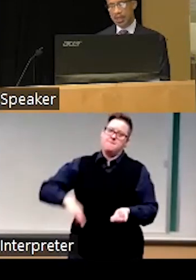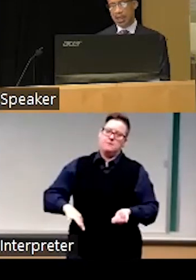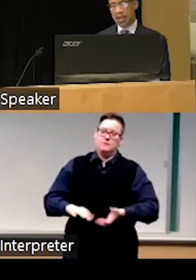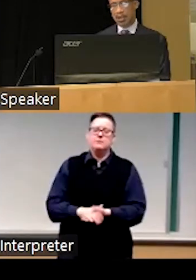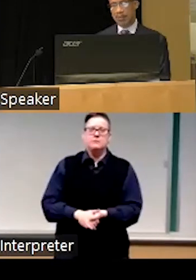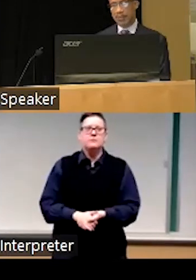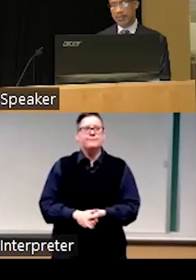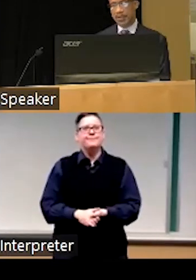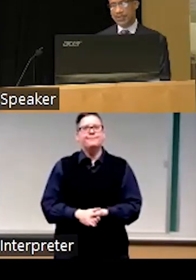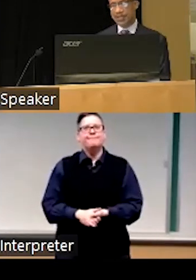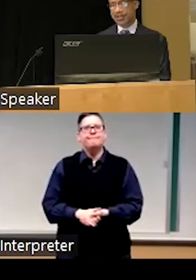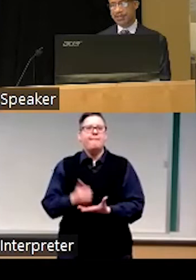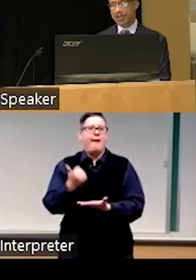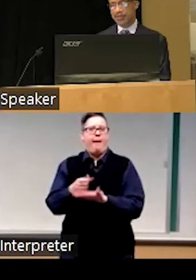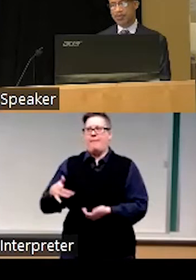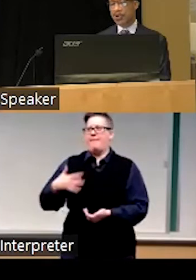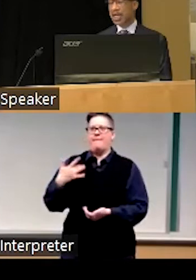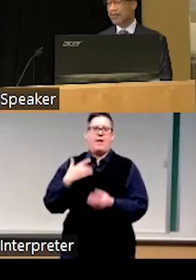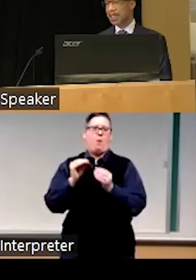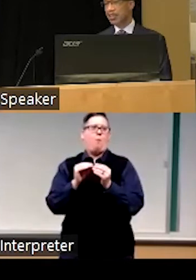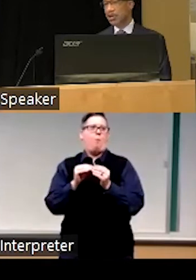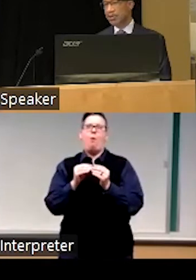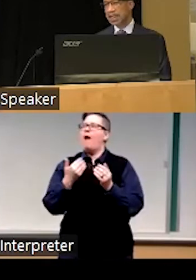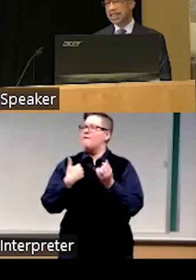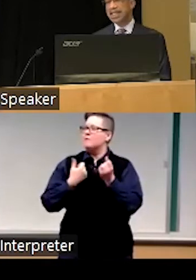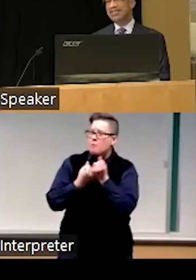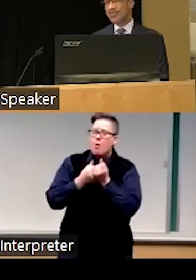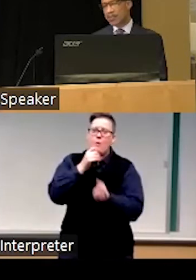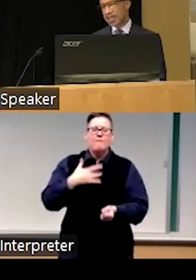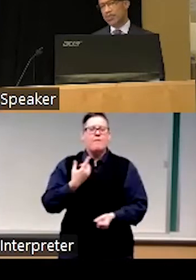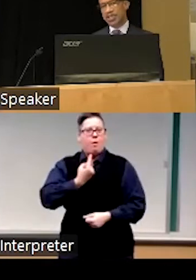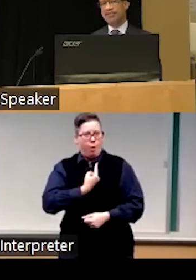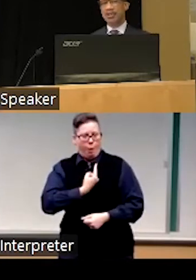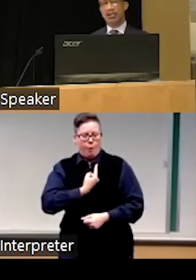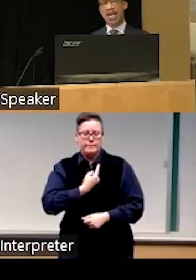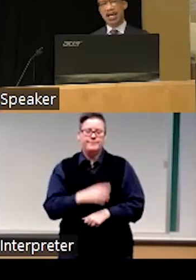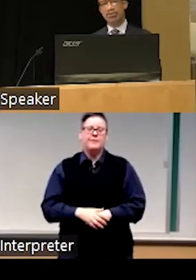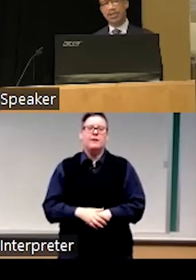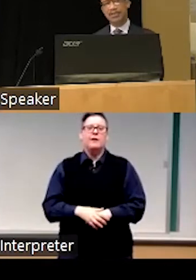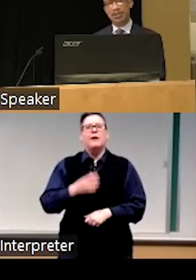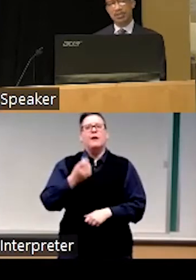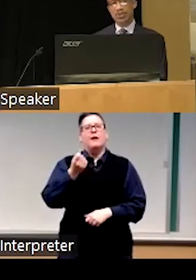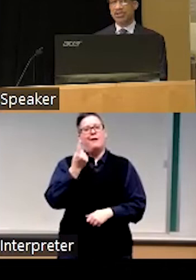um their sense of of support and not being alone very much more difficult now with the with